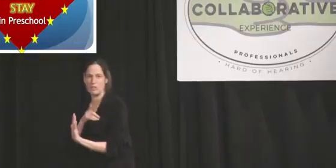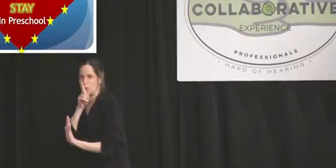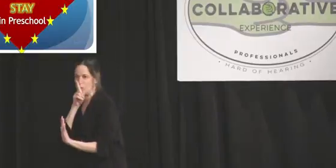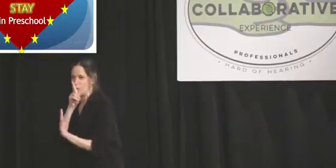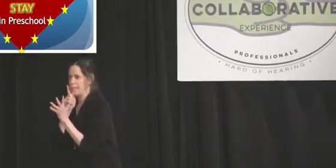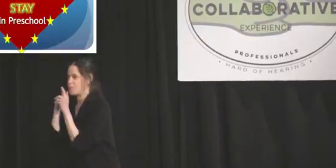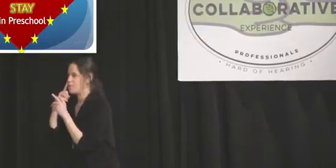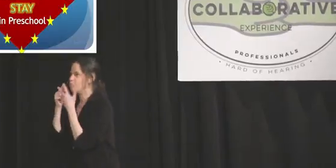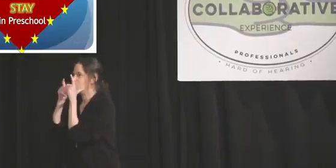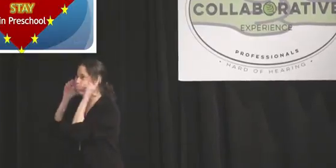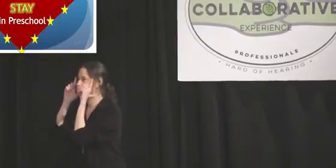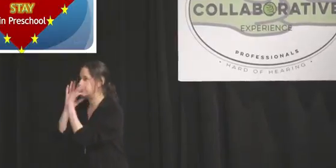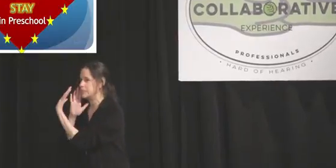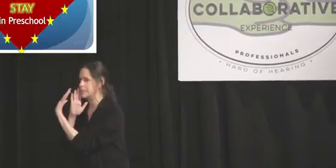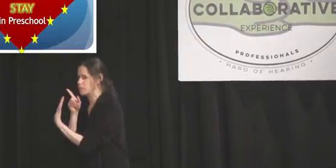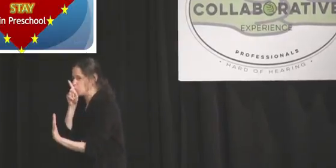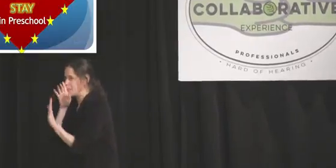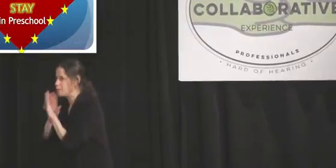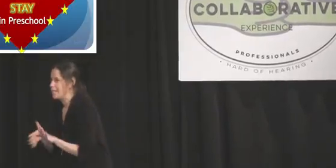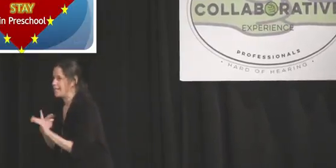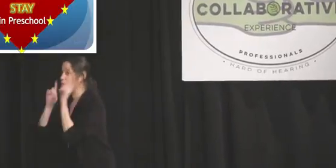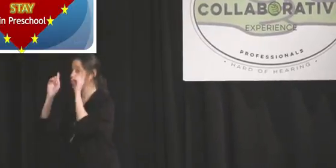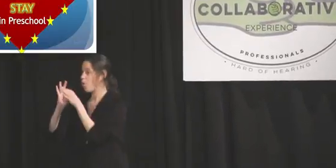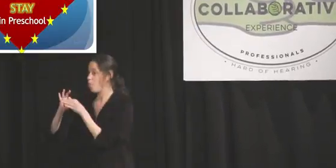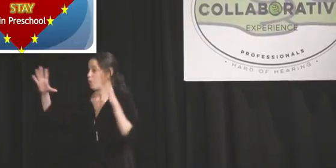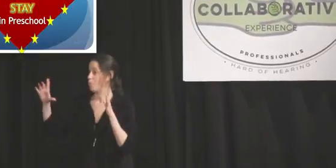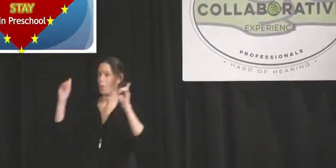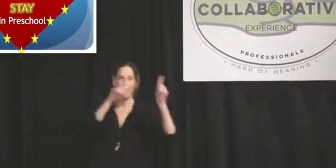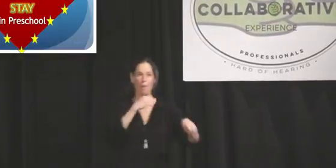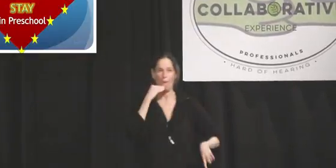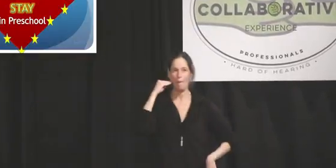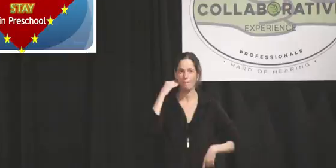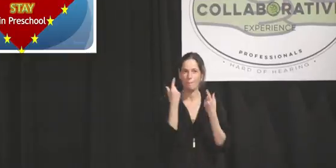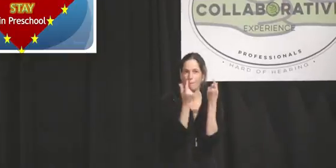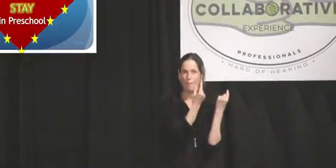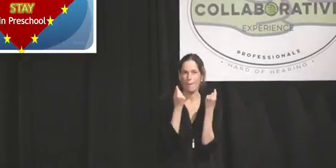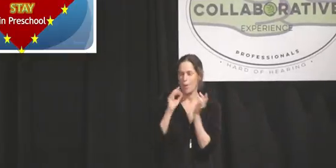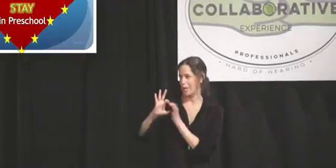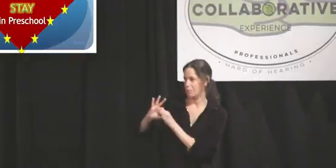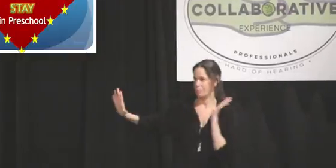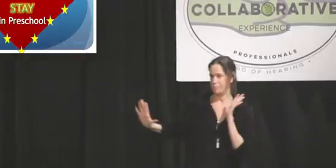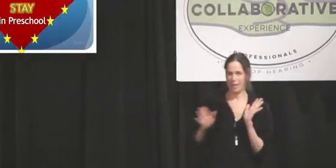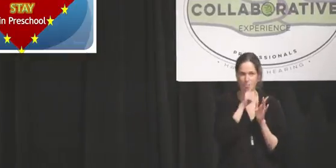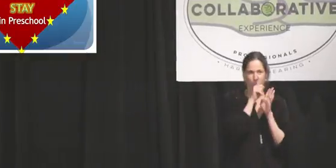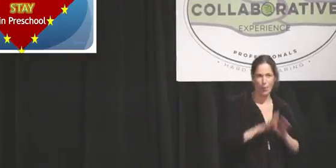you're not supposed to do that. Because, Vegas is- the whole idea of you go to Vegas, and what you do in Vegas -- what happens in Vegas,